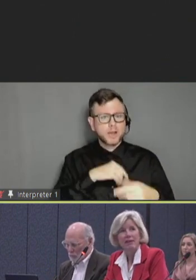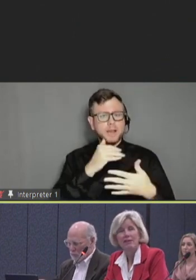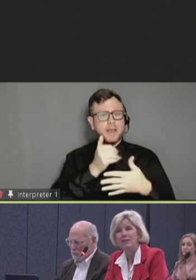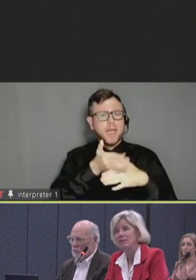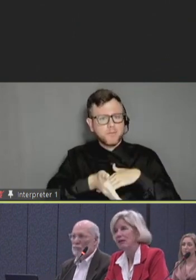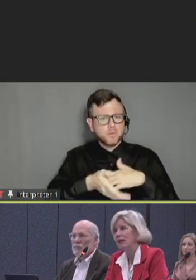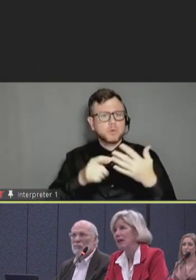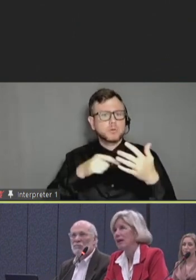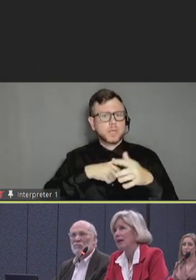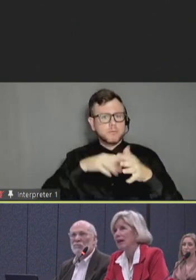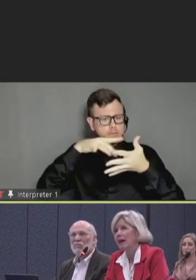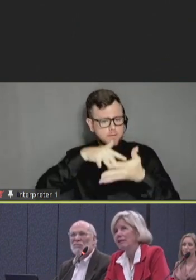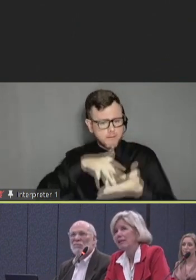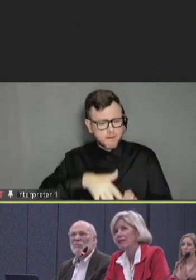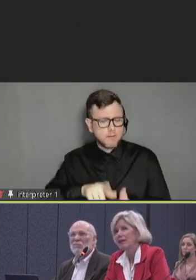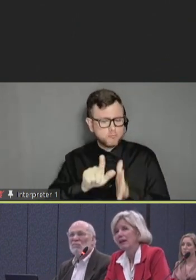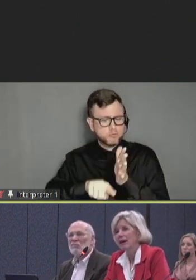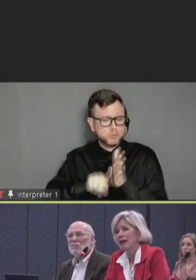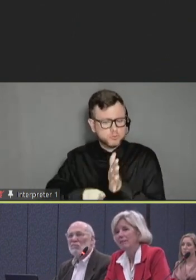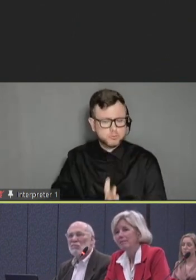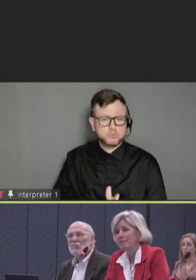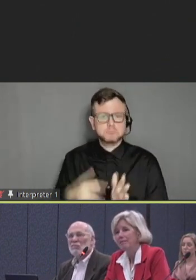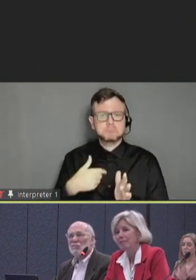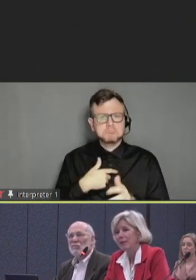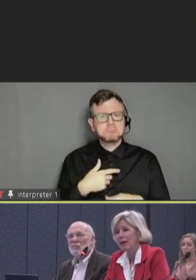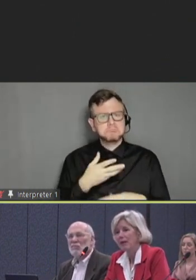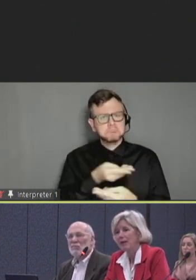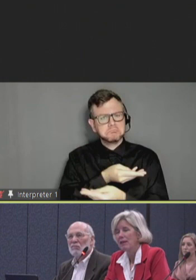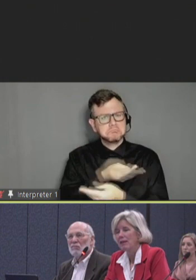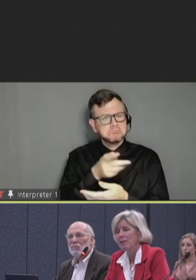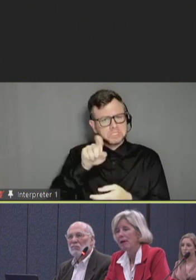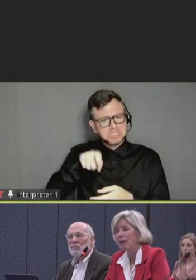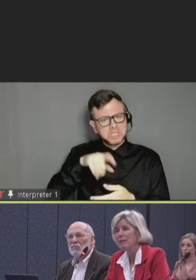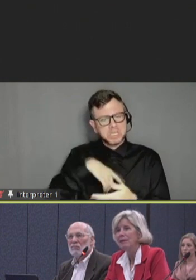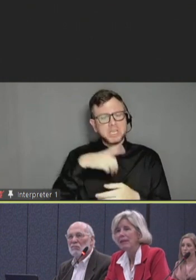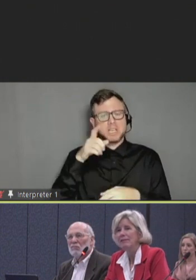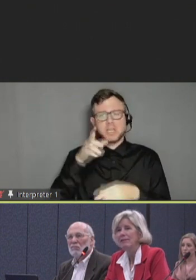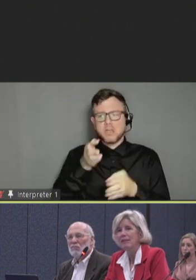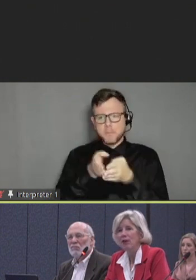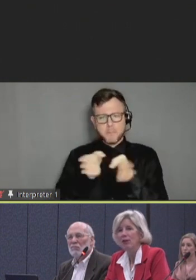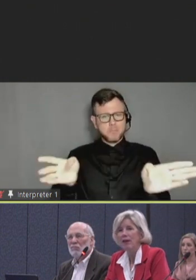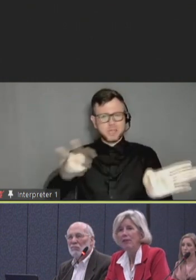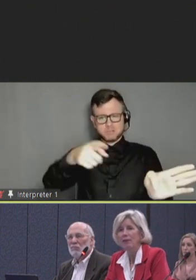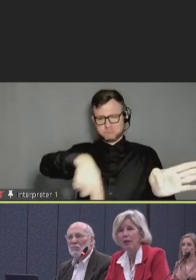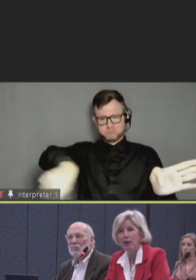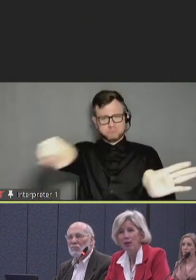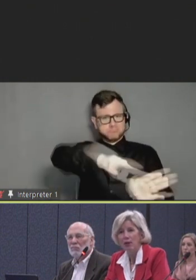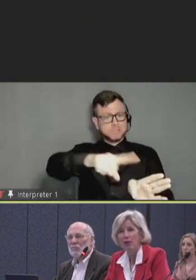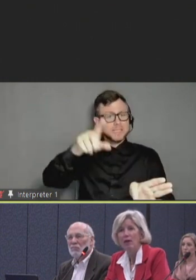I just think -- I think that the public needs to know that they're being heard.